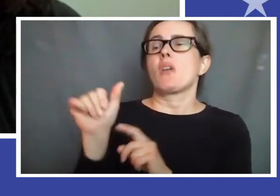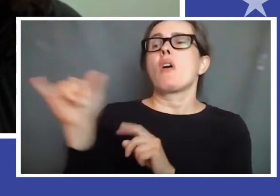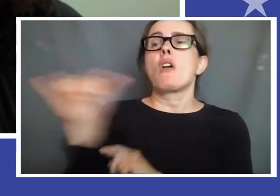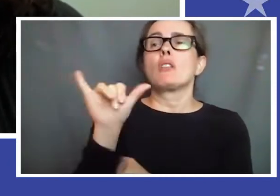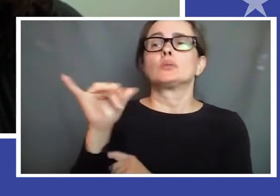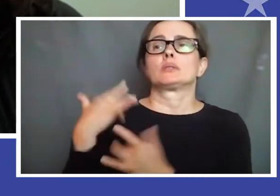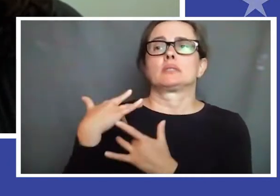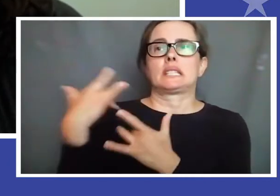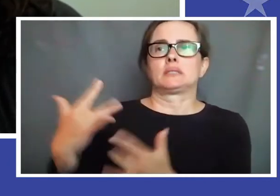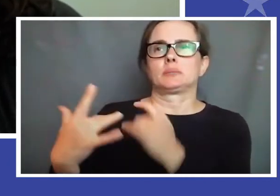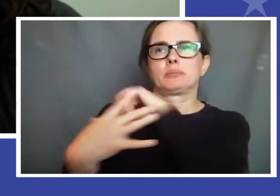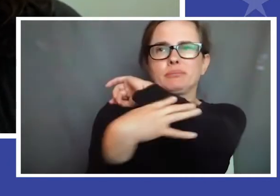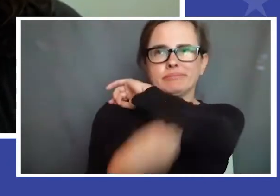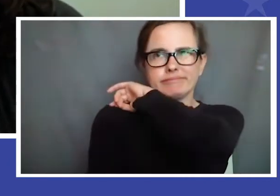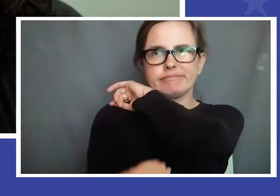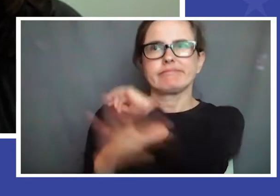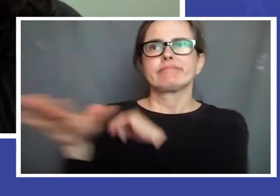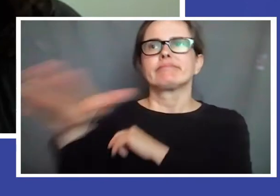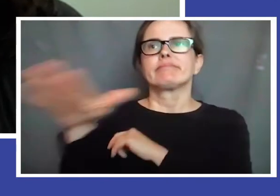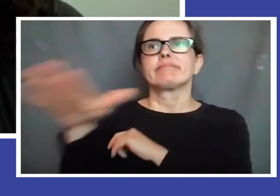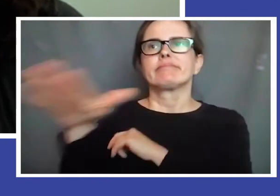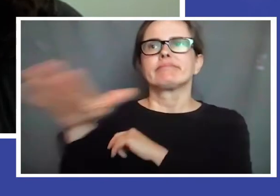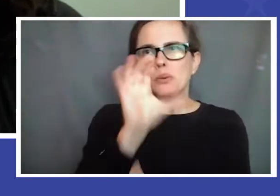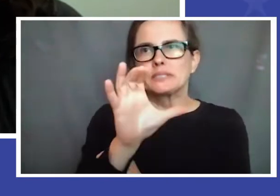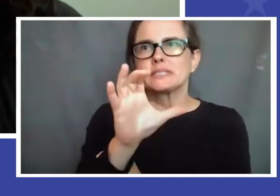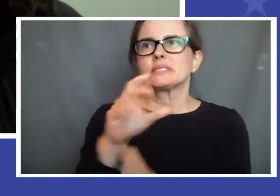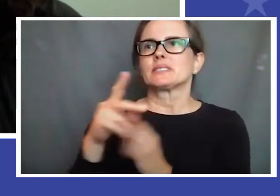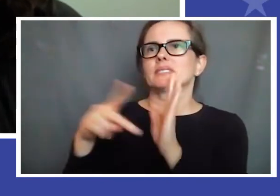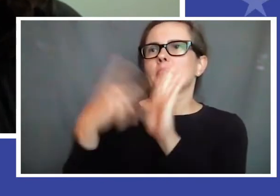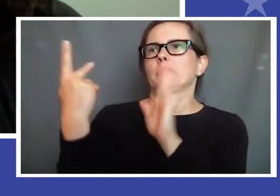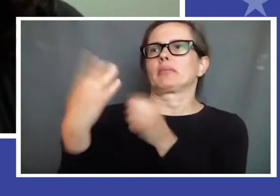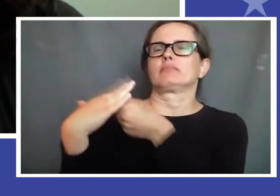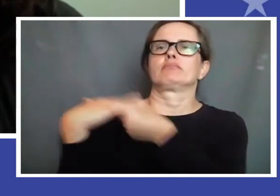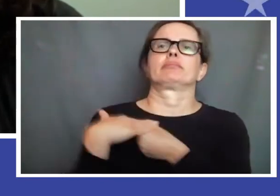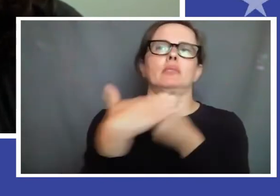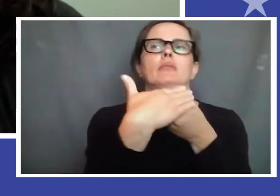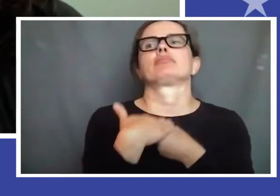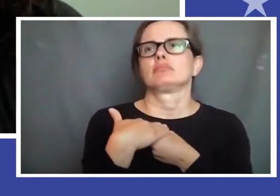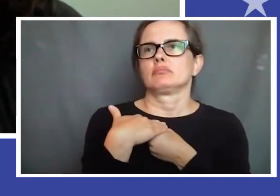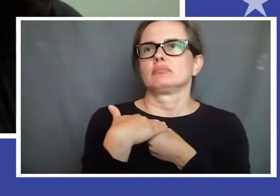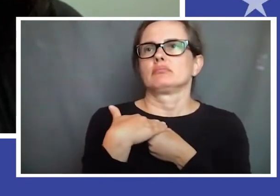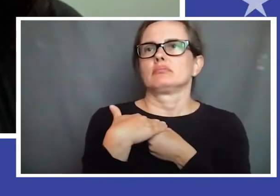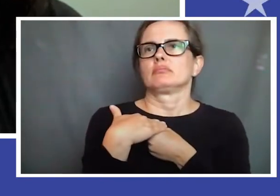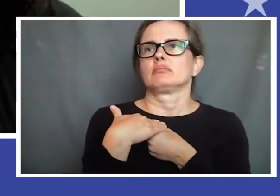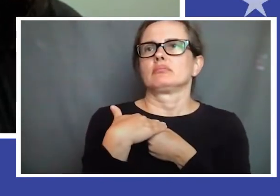that are less likely to have that ID. There's a lot of data out there to suggest that racial minorities and people who are low income